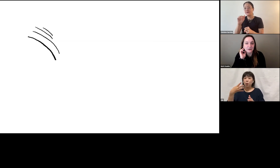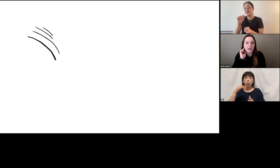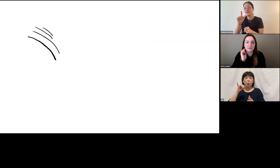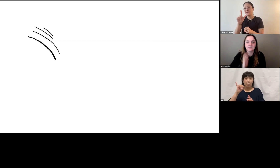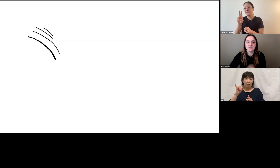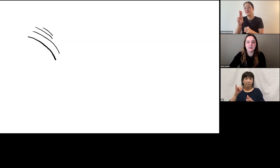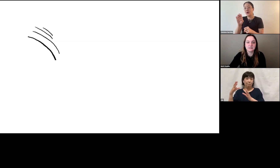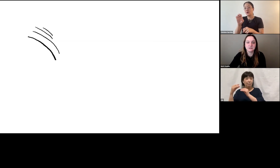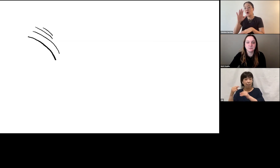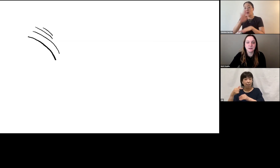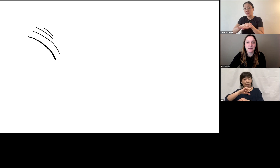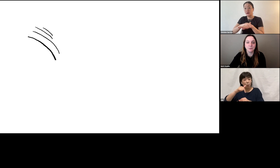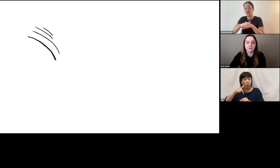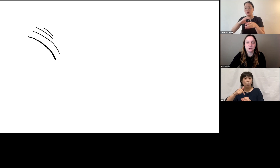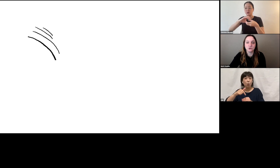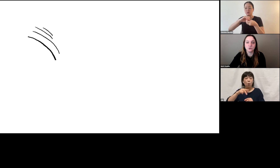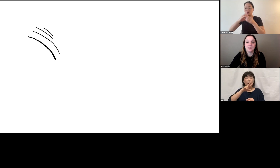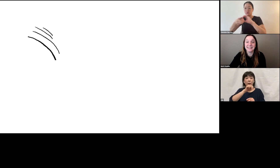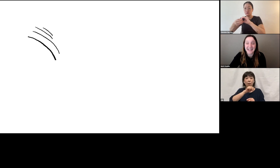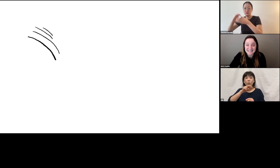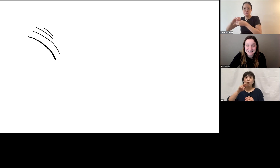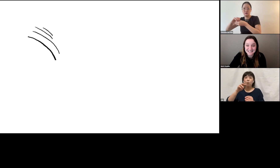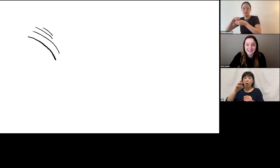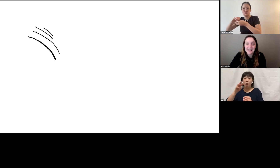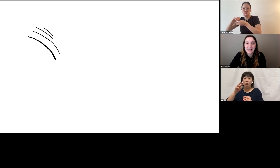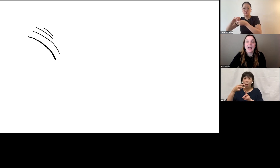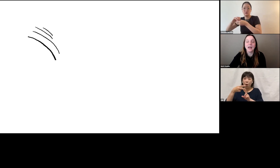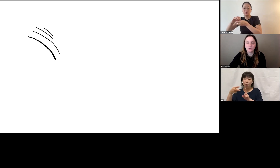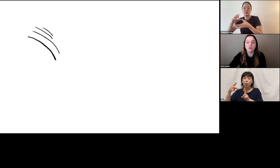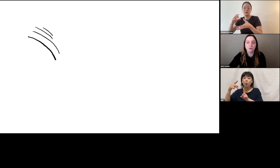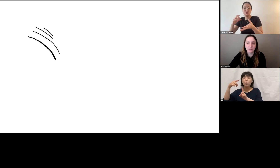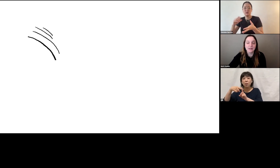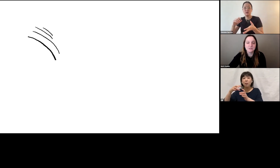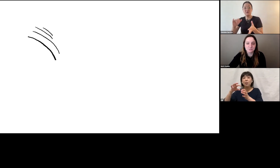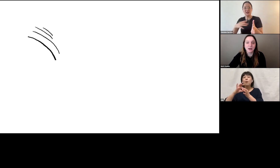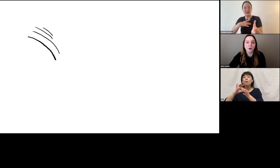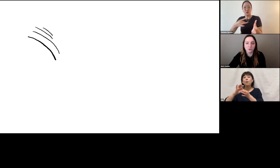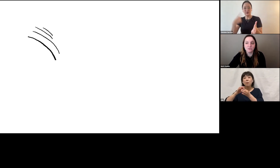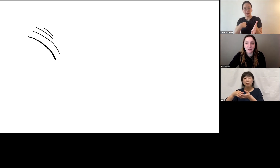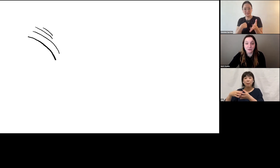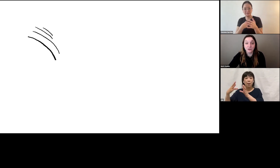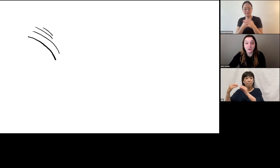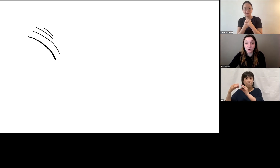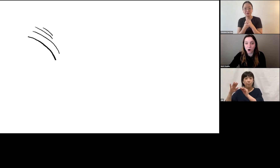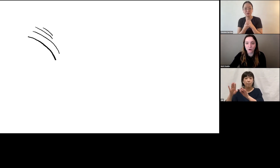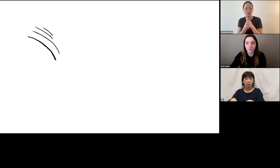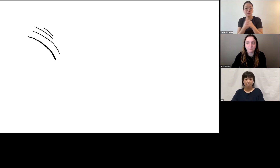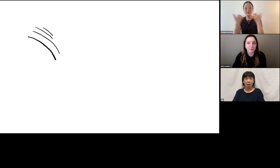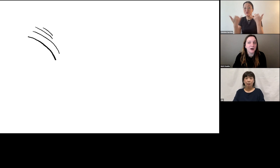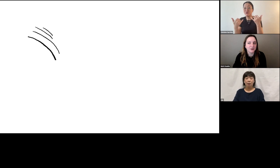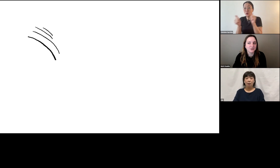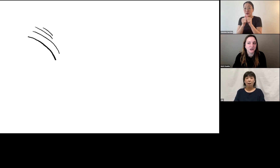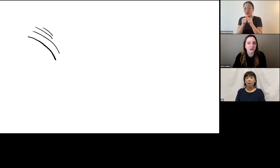It's nice to be able to get and create my own value on the blockchain.